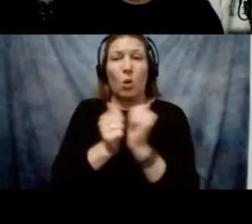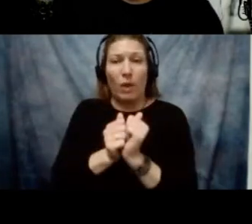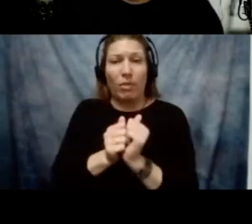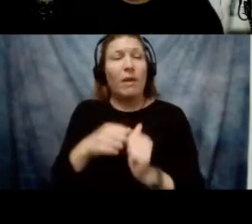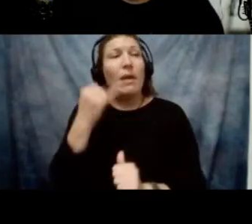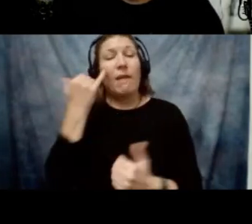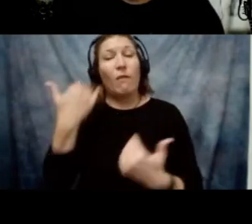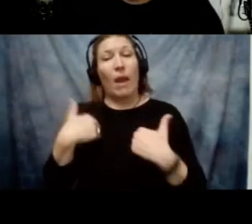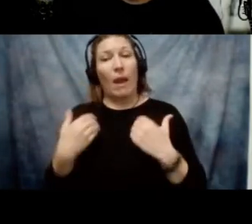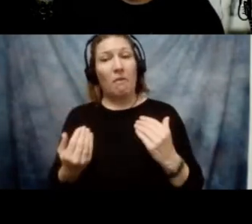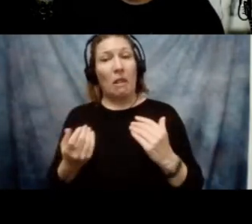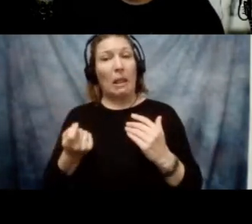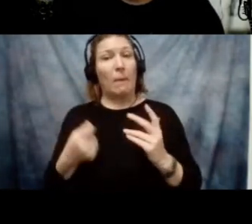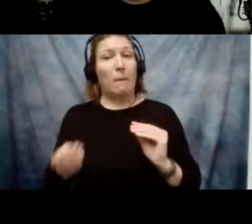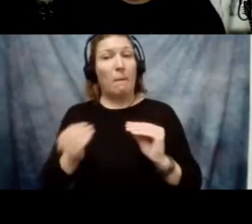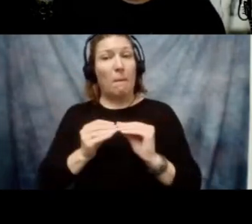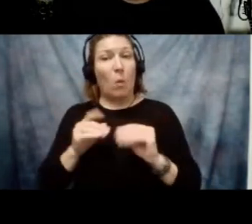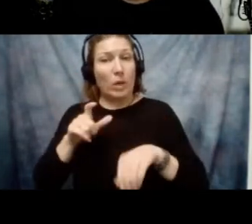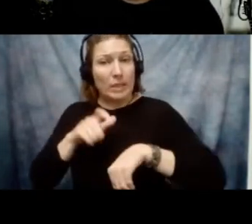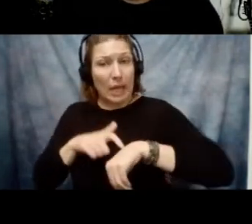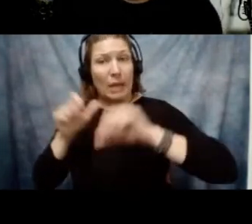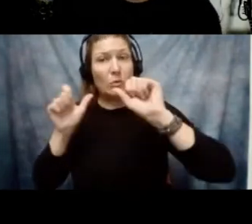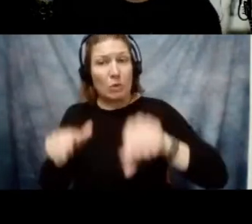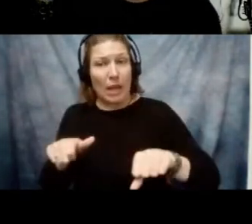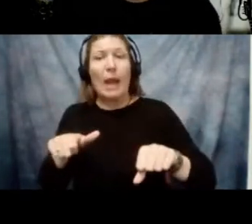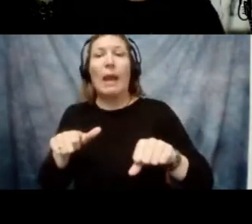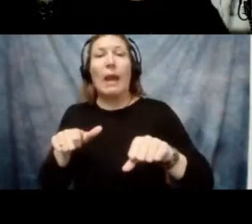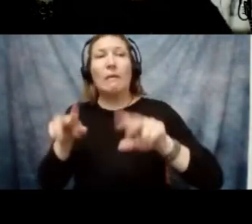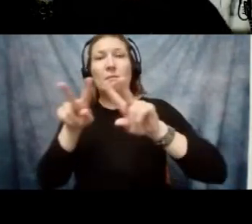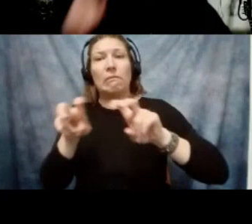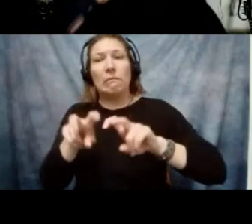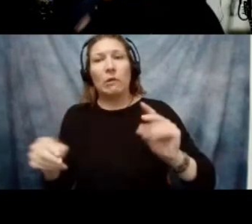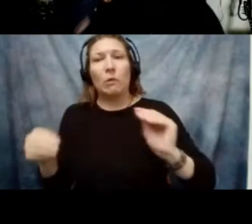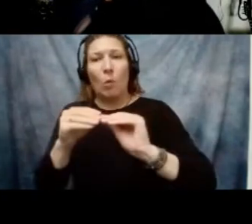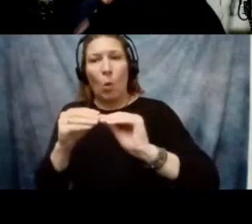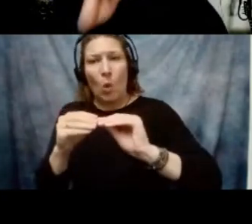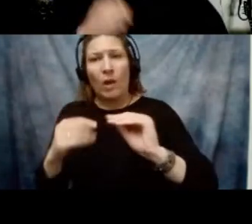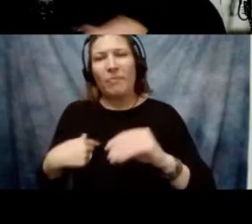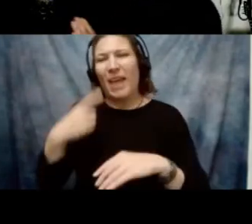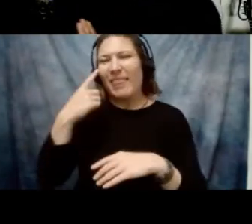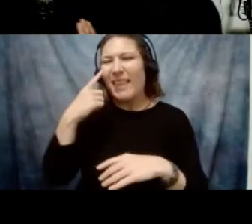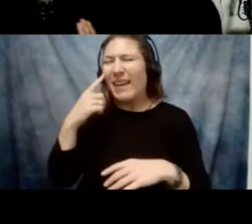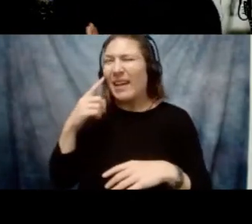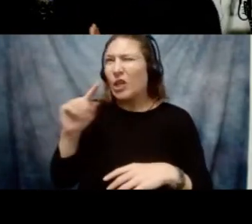they had uh not really focused on accessibility for a while and then when they did they were